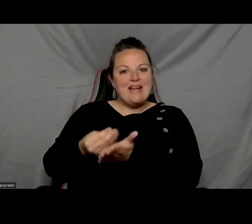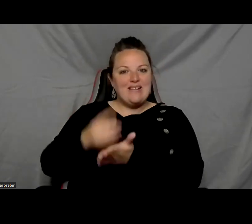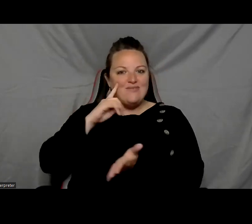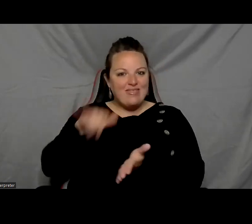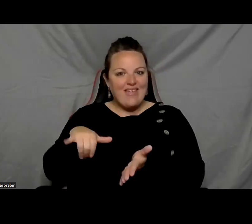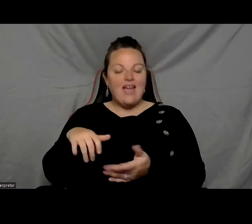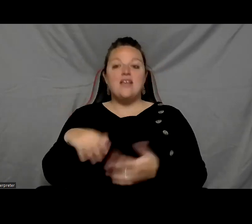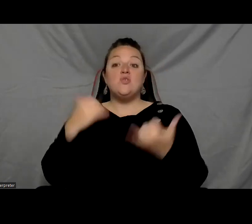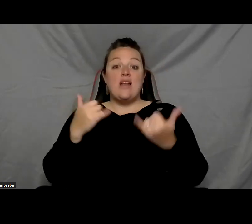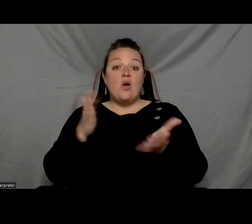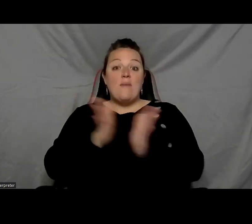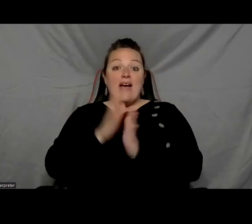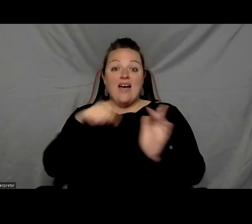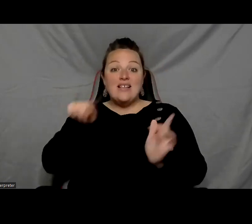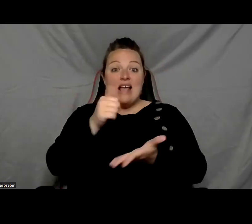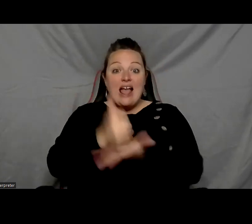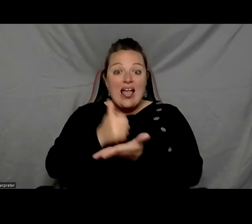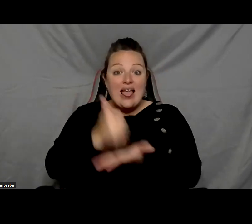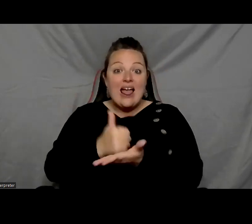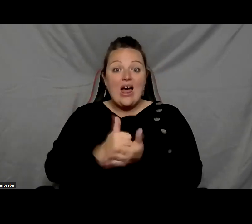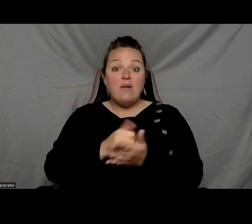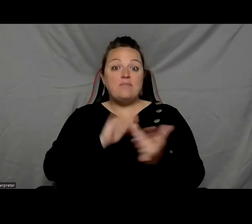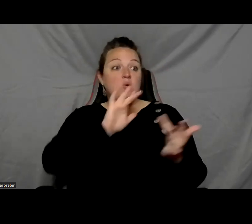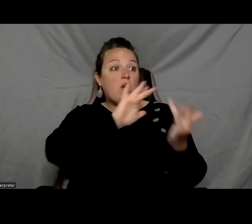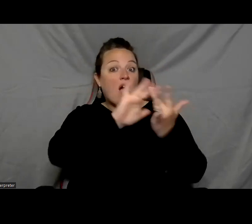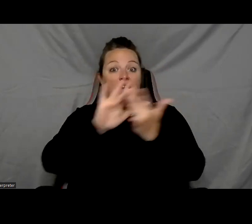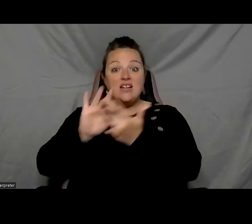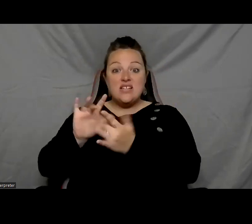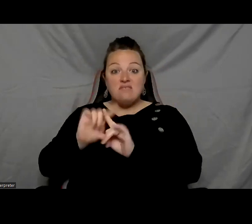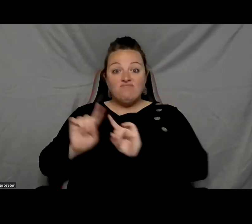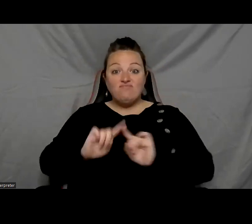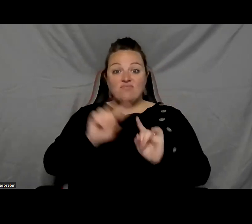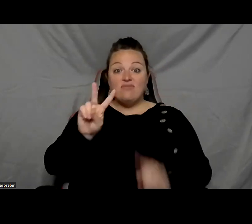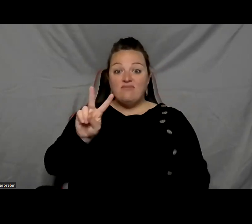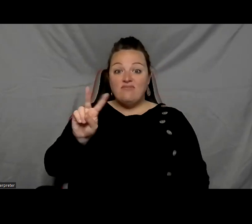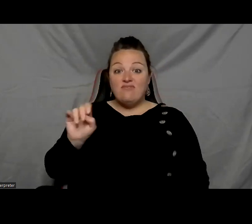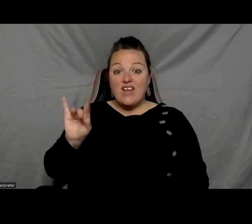for help in reaching out to these vendors, why this is the case. Why some businesses